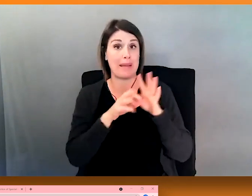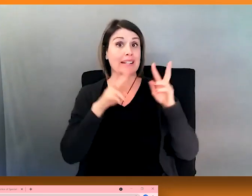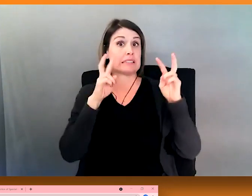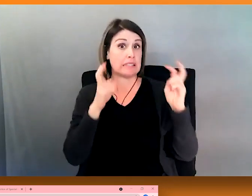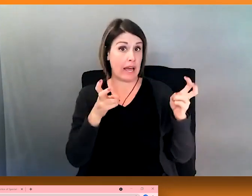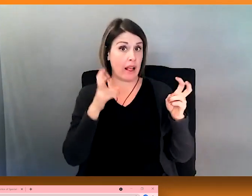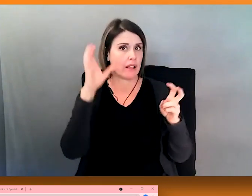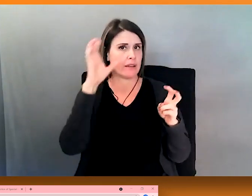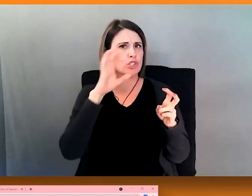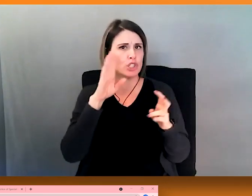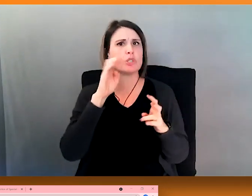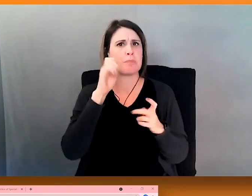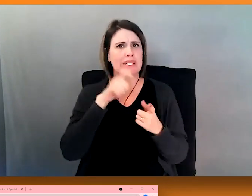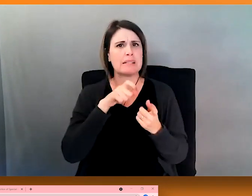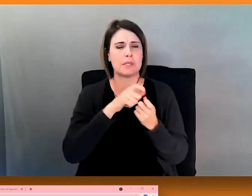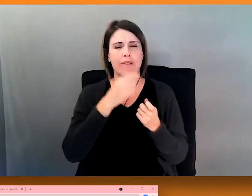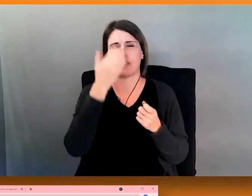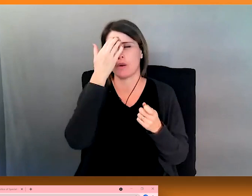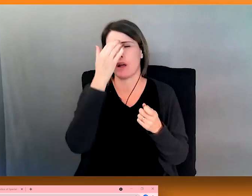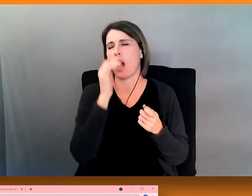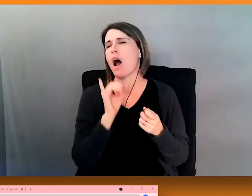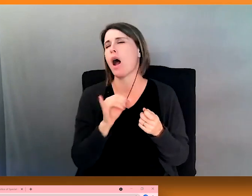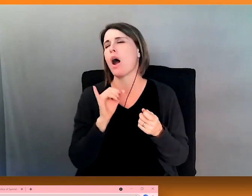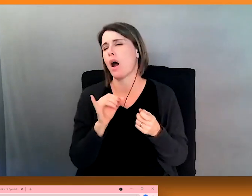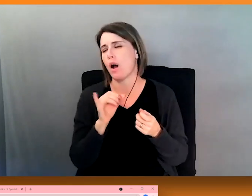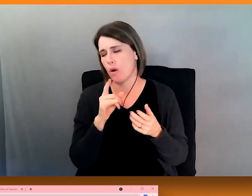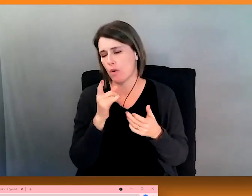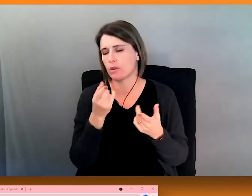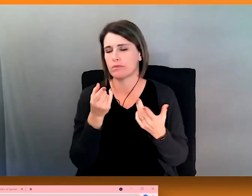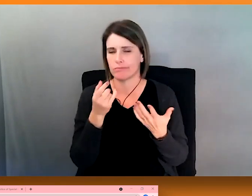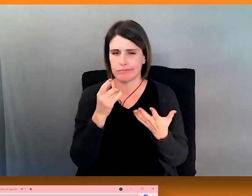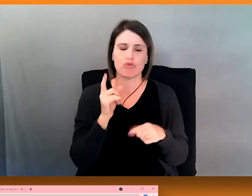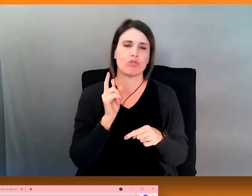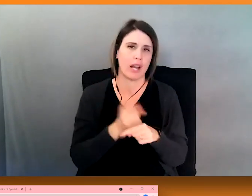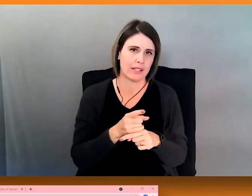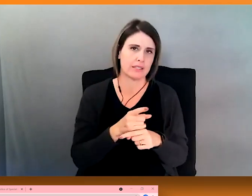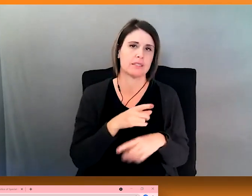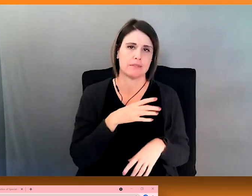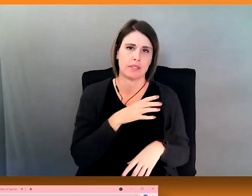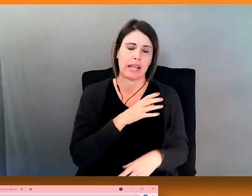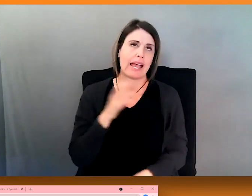be specific for yourself so you can easily find your searches.